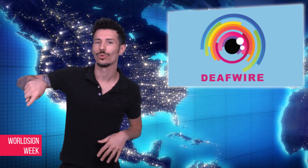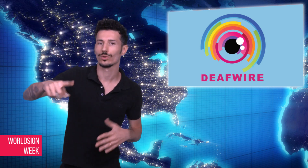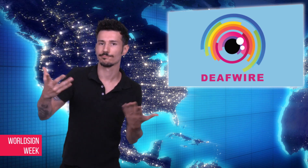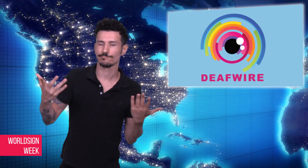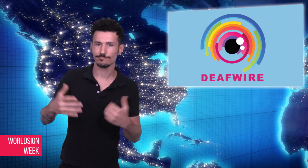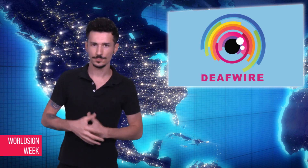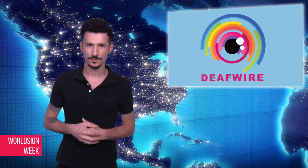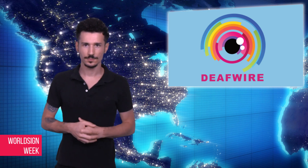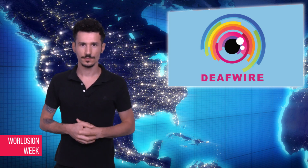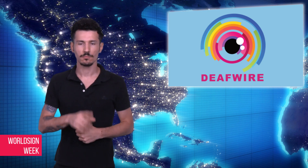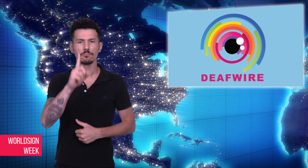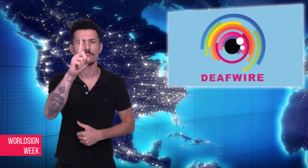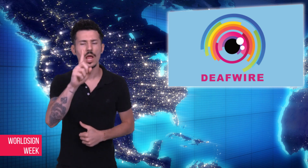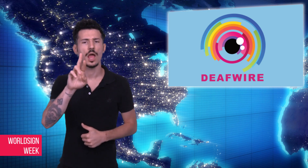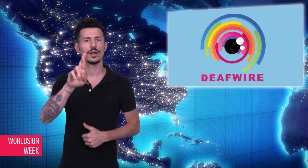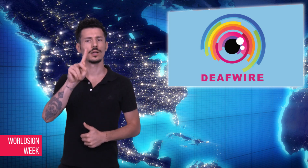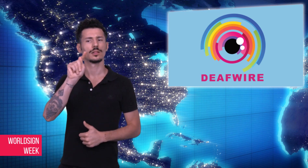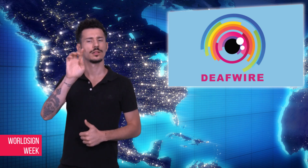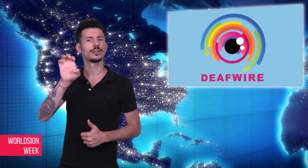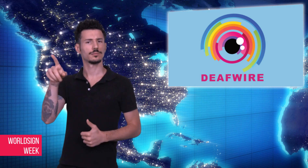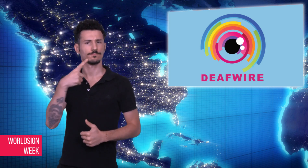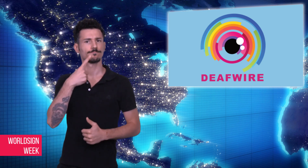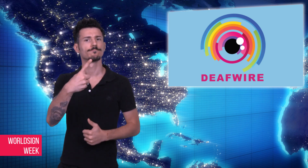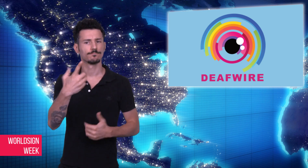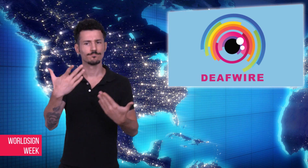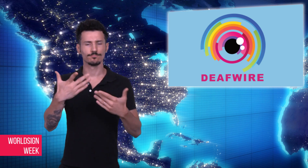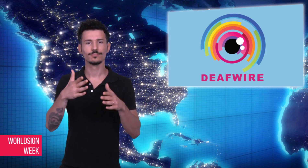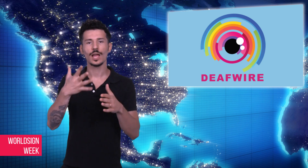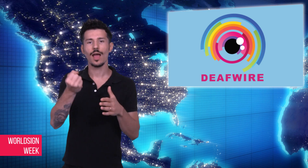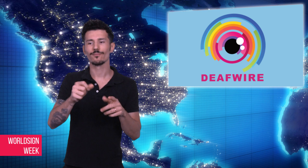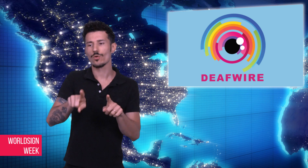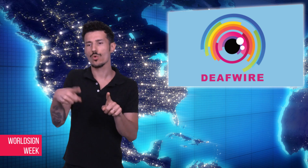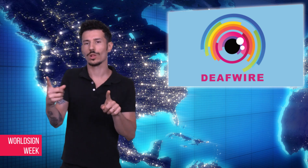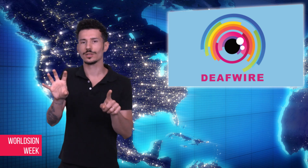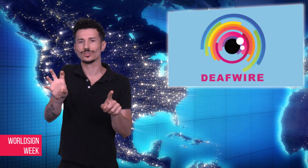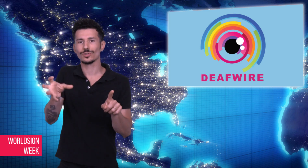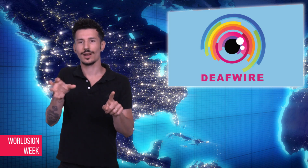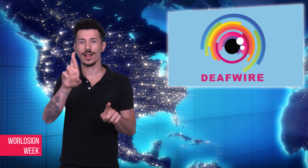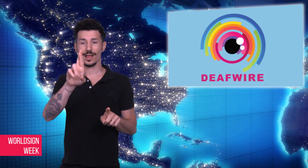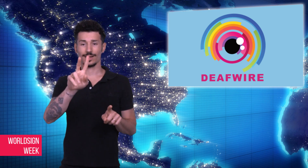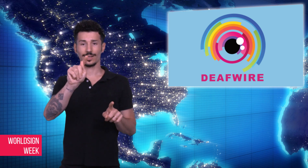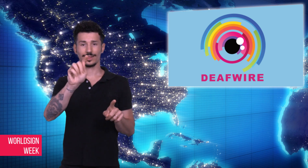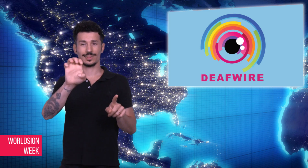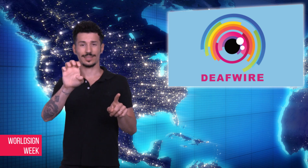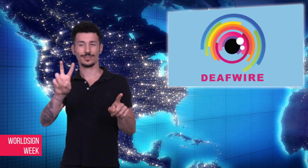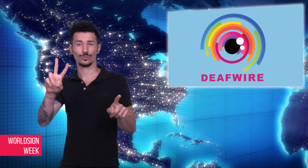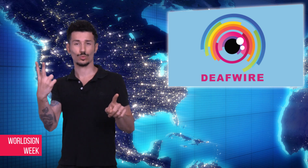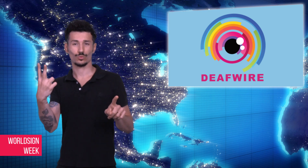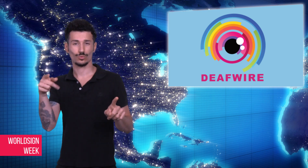meeting with Society and RTÉ